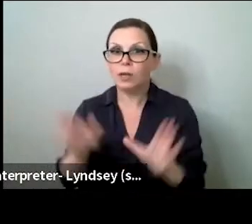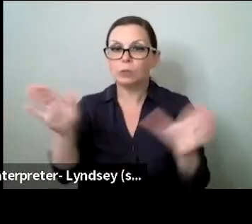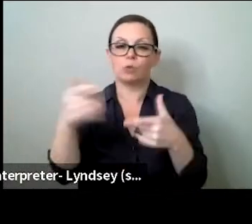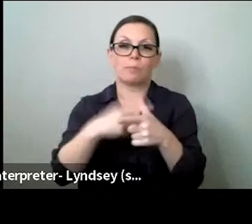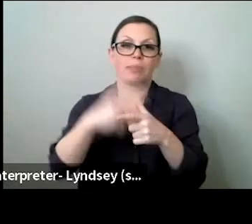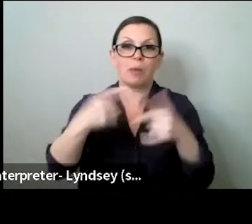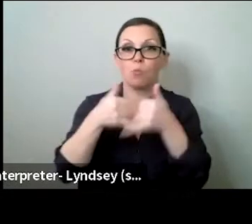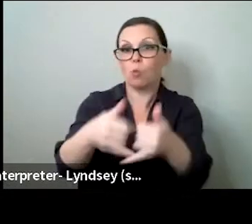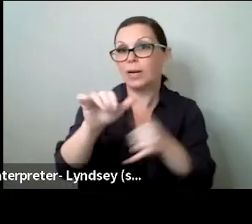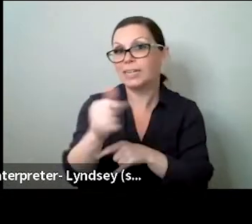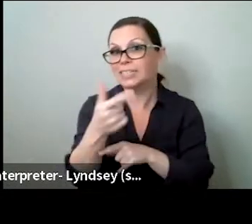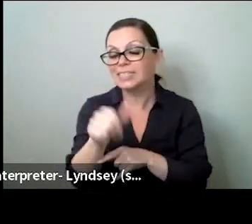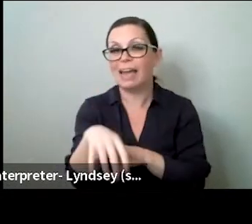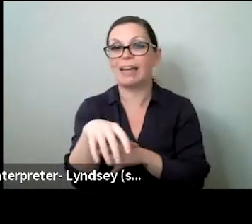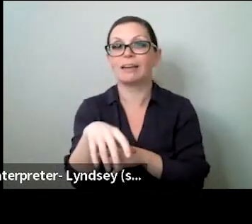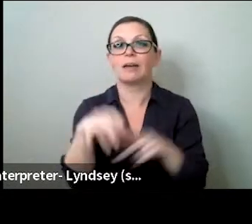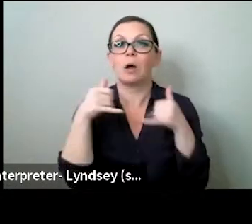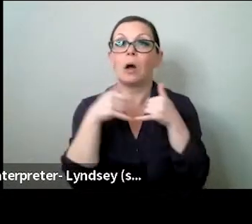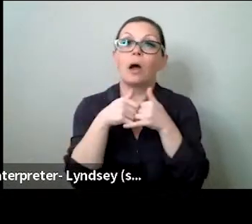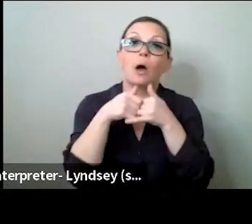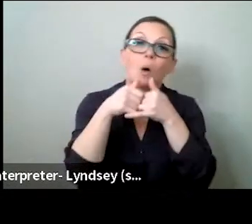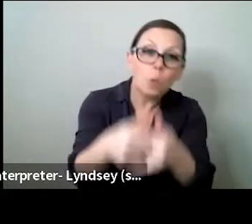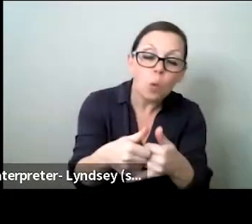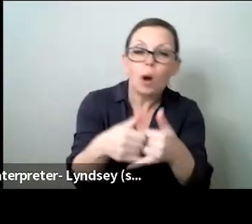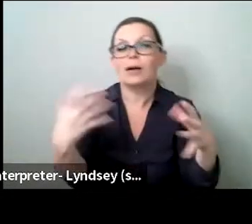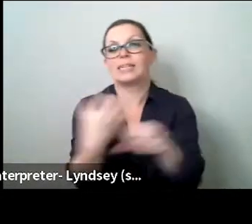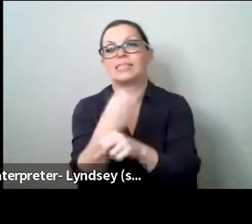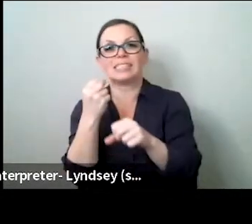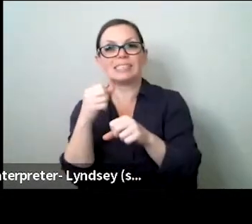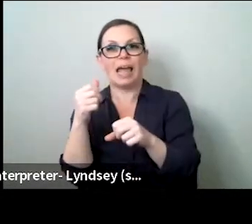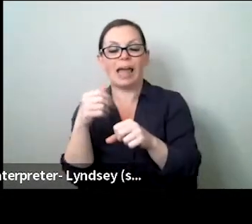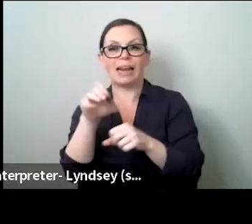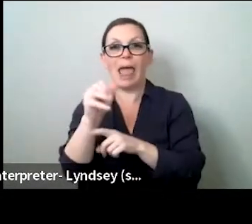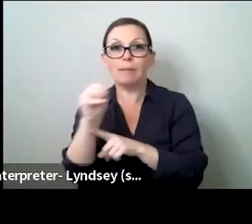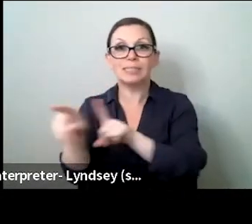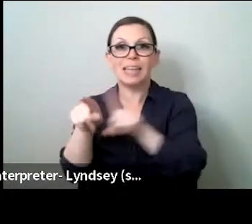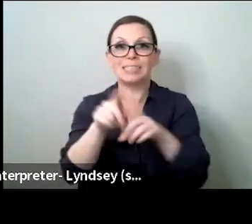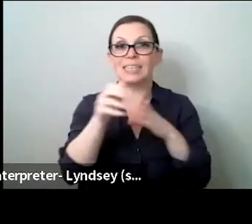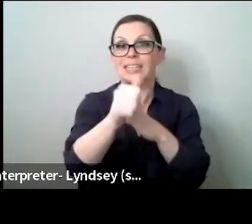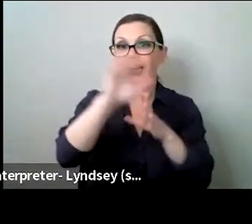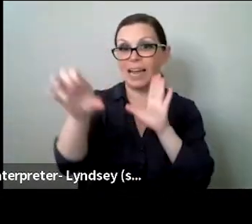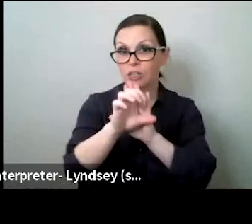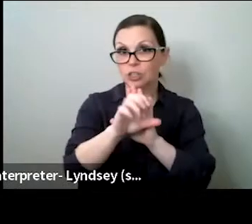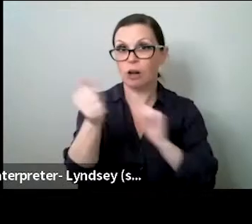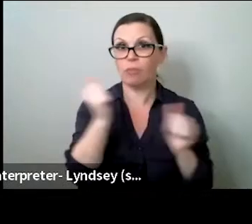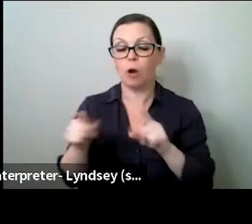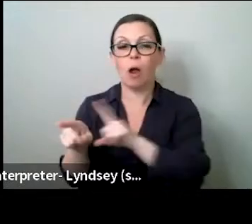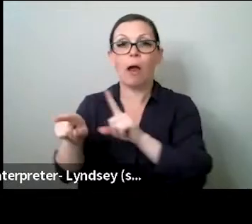and Emmys as a lead character on the show. Other examples of the sort of thing we do